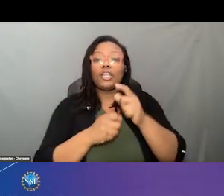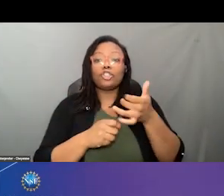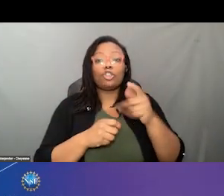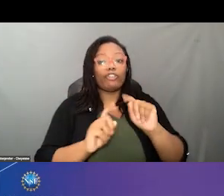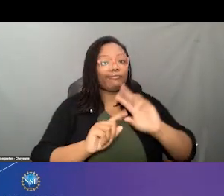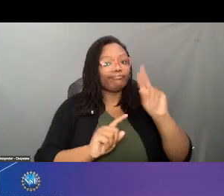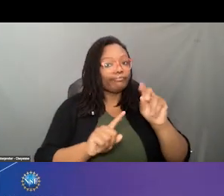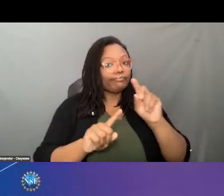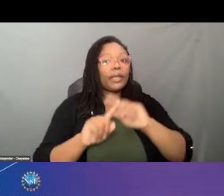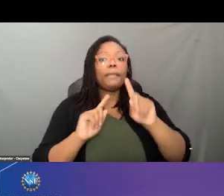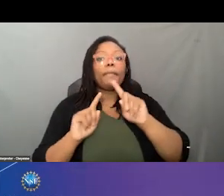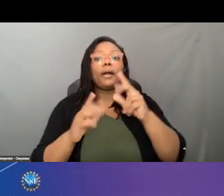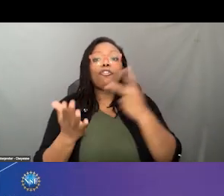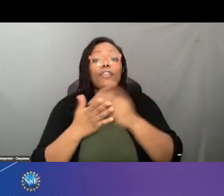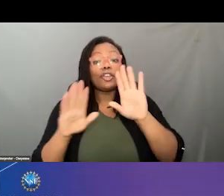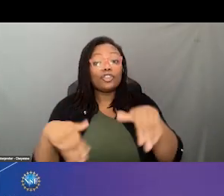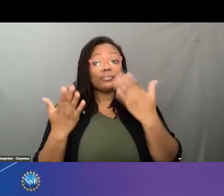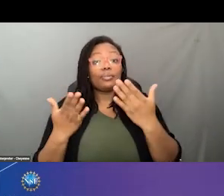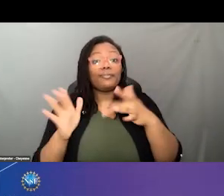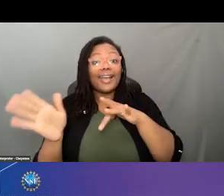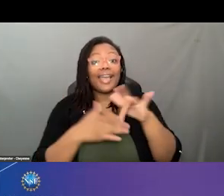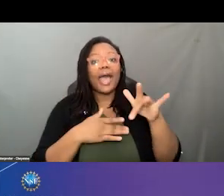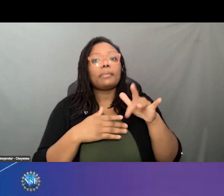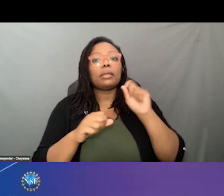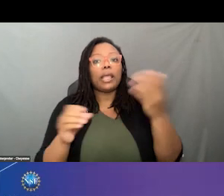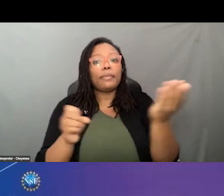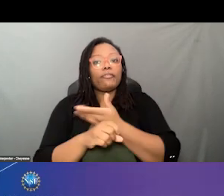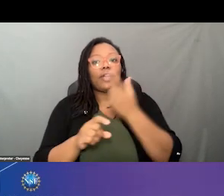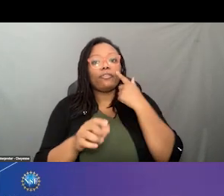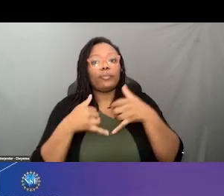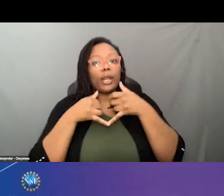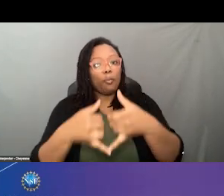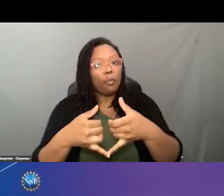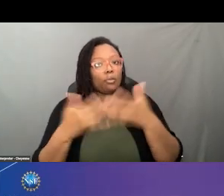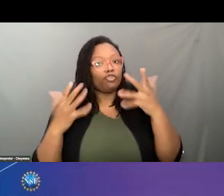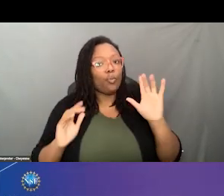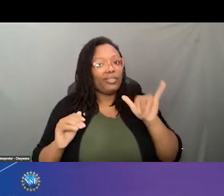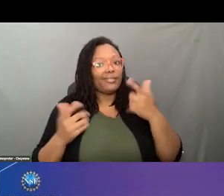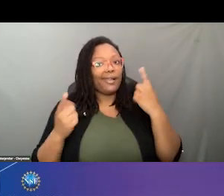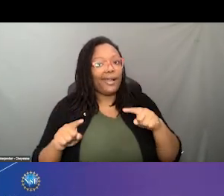However, failure to provide status of the absence could lead to termination of the award. You don't want that.